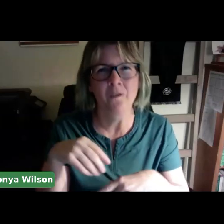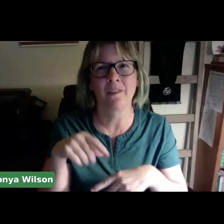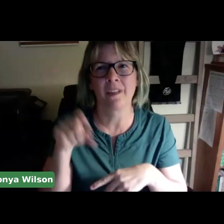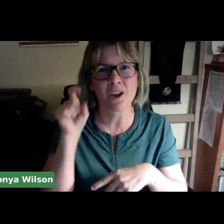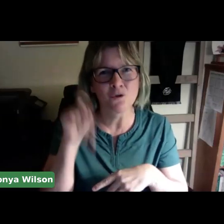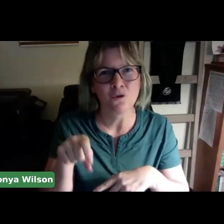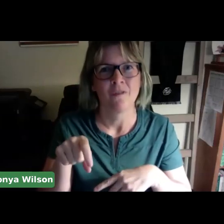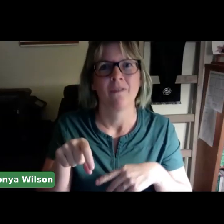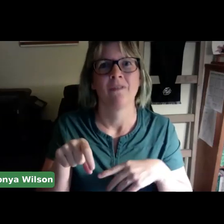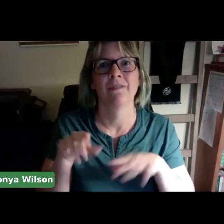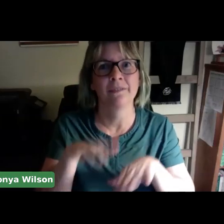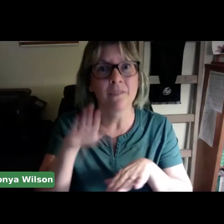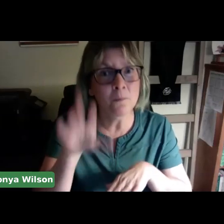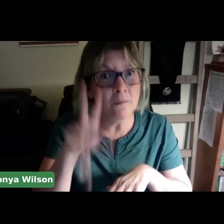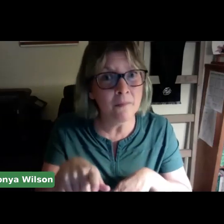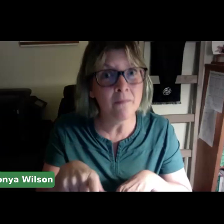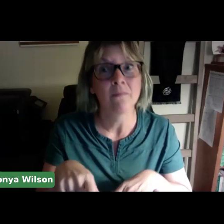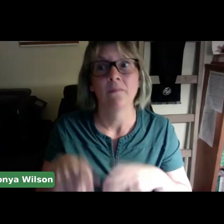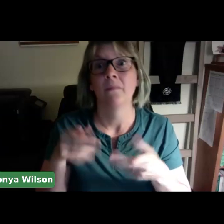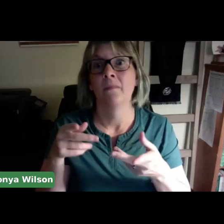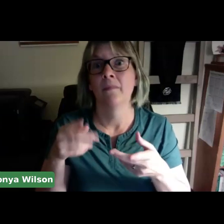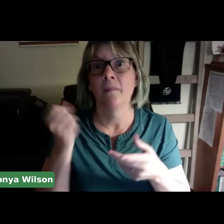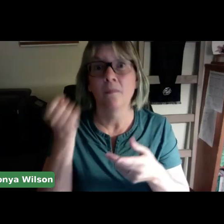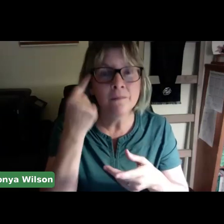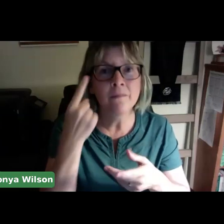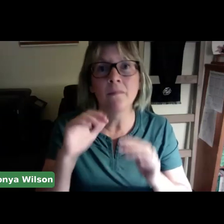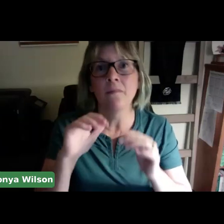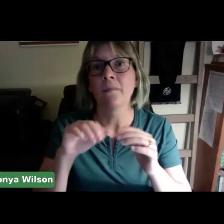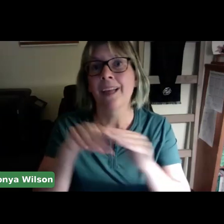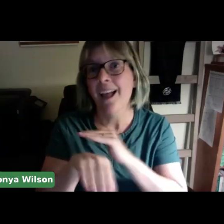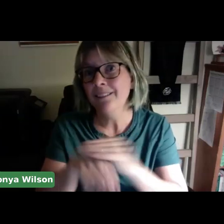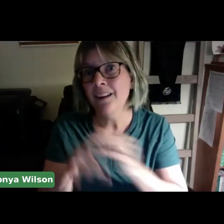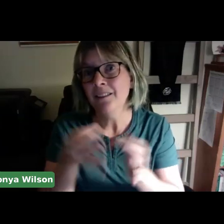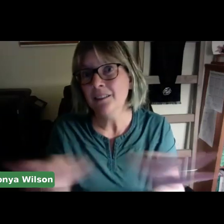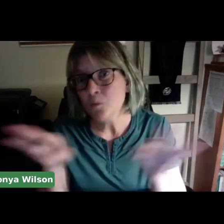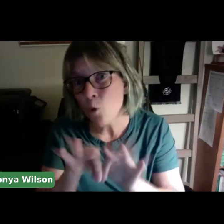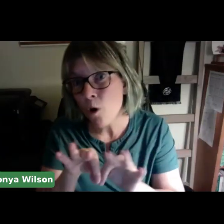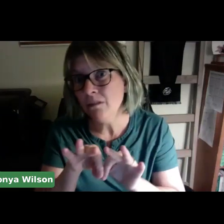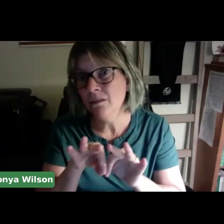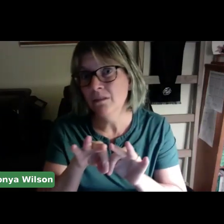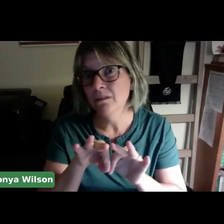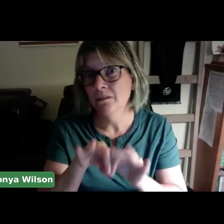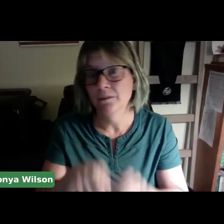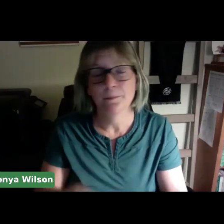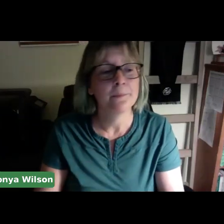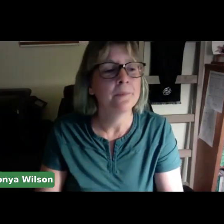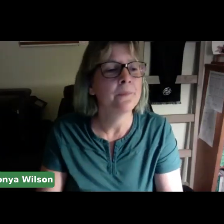brands. So they can be involved and they really should step up. In providing access, knowing that